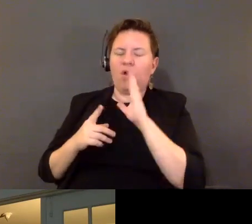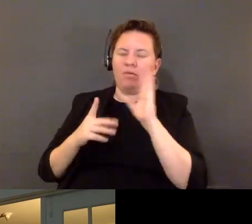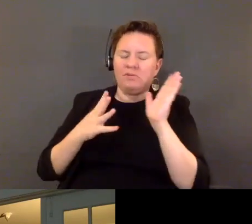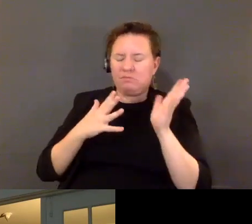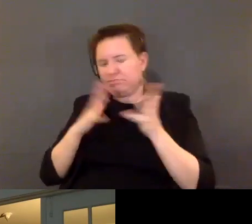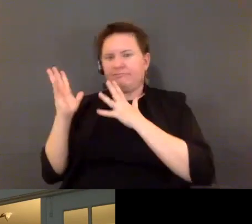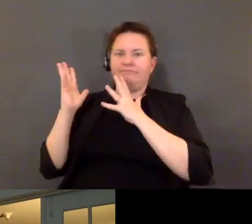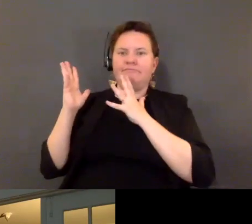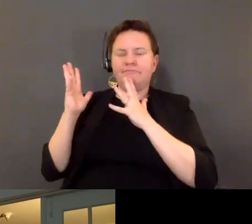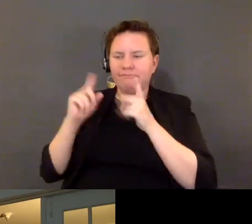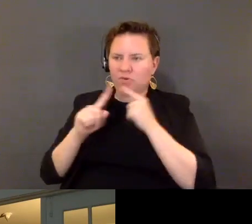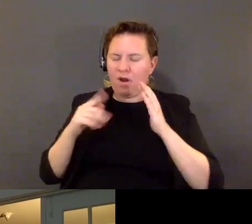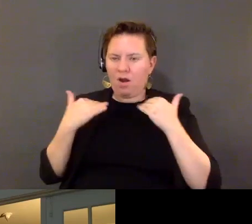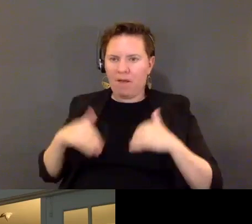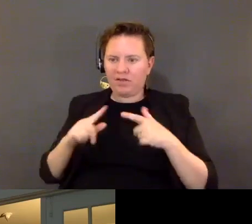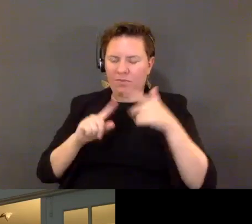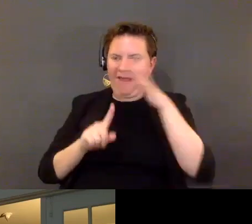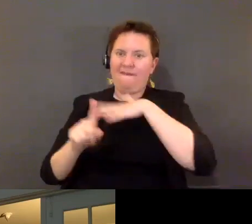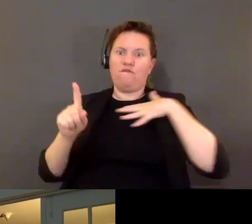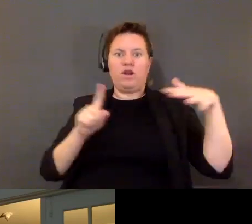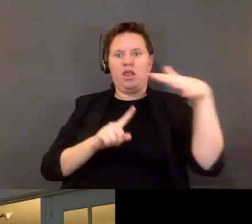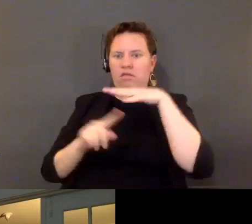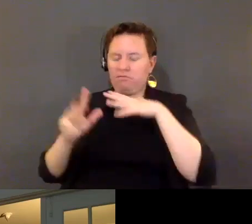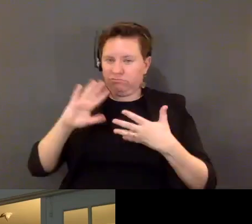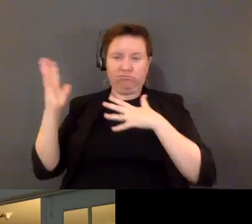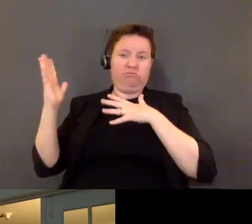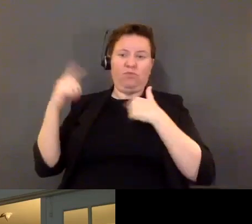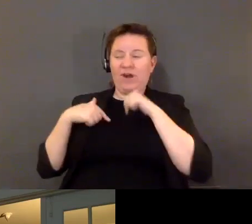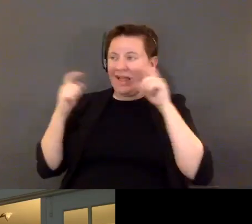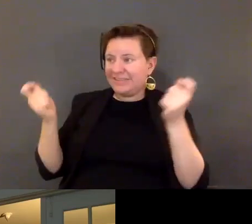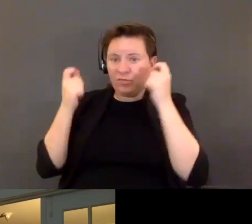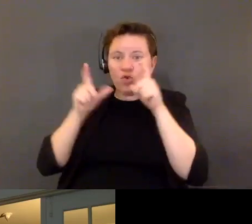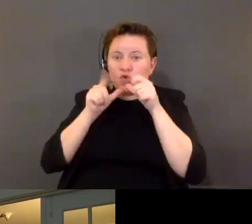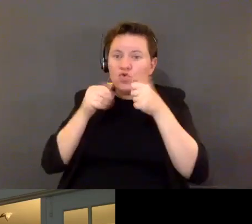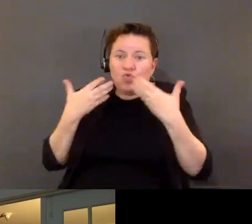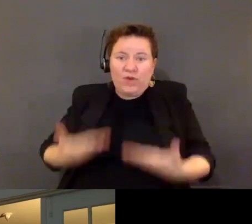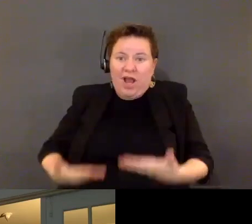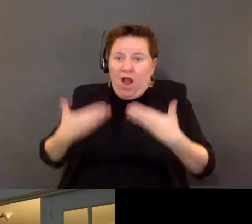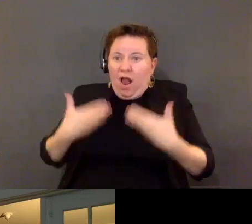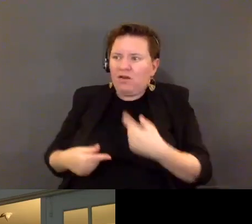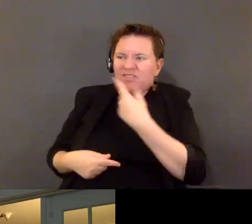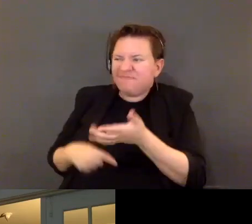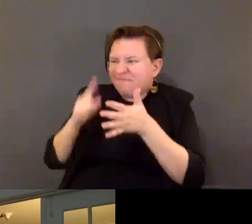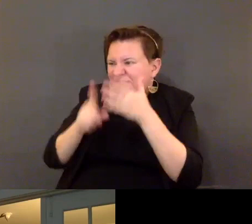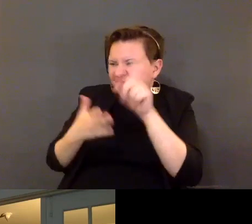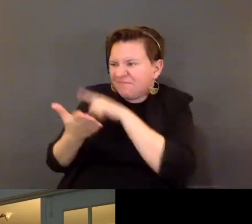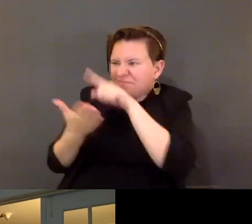everything around us we're not celebrated for who we are we're told we're you know go by this other